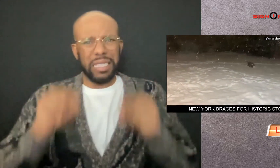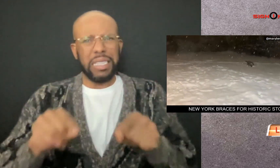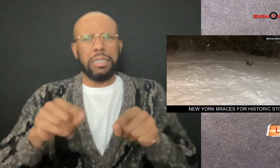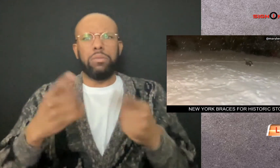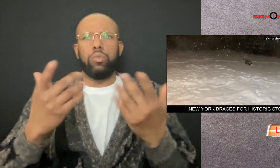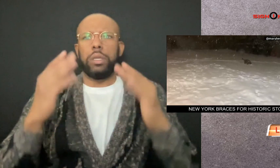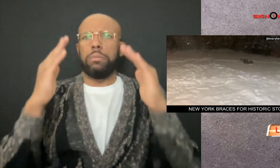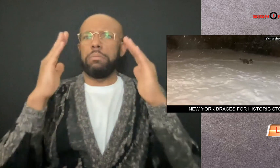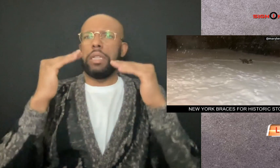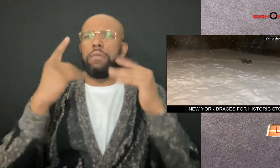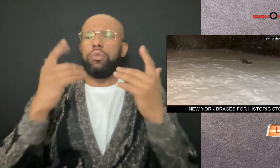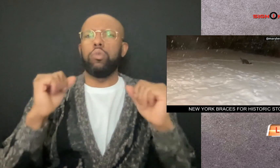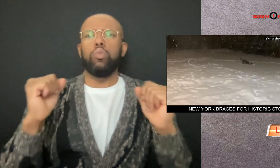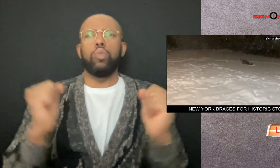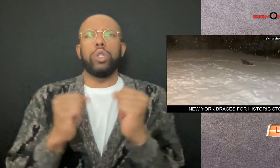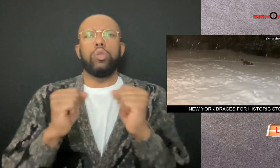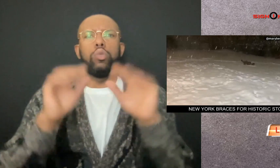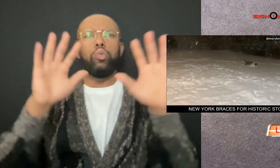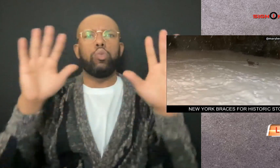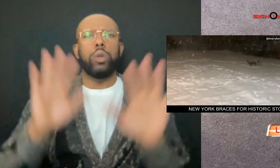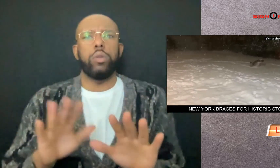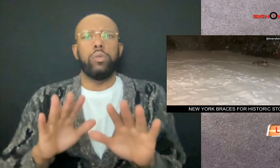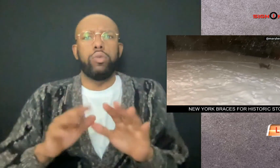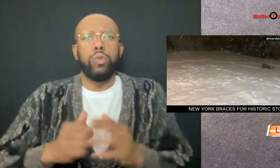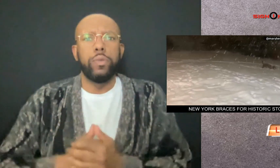many residents say this is what they expect from winter weather